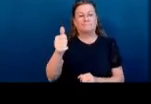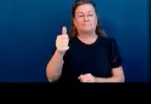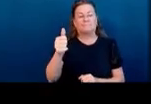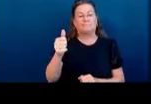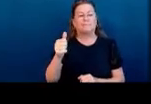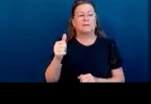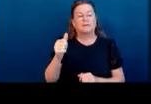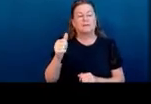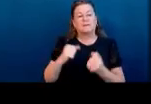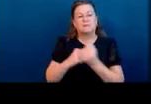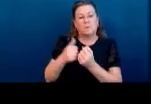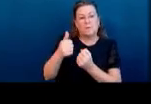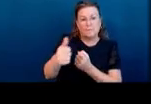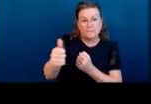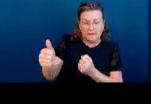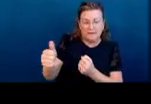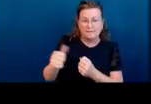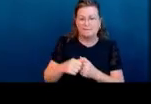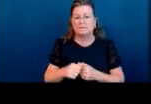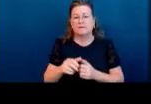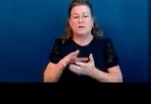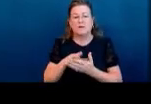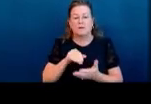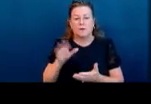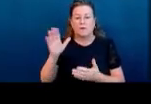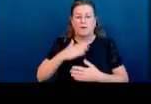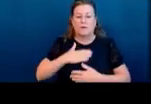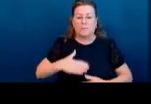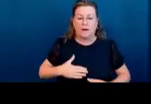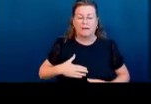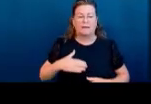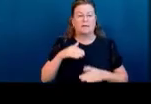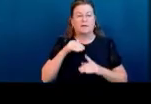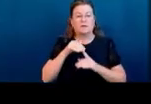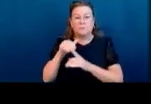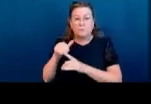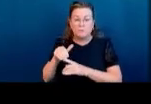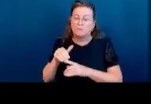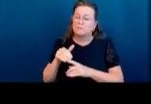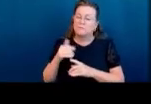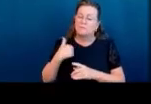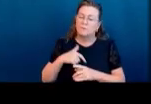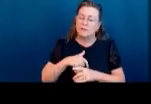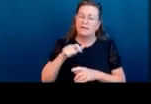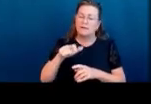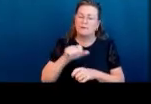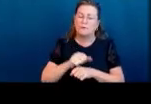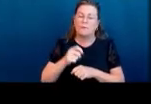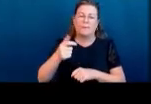support themselves and learn their own body cues, we're going to have to work a little bit harder to make sure it's